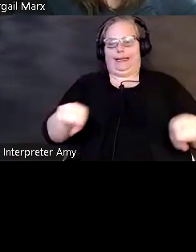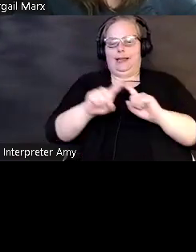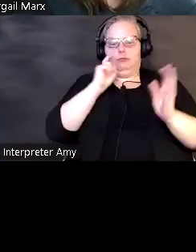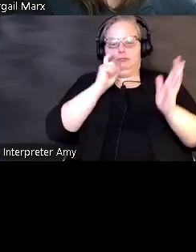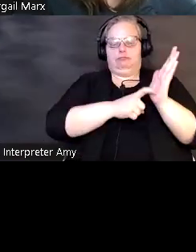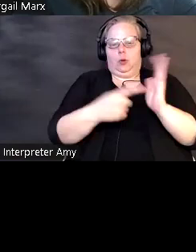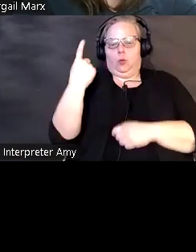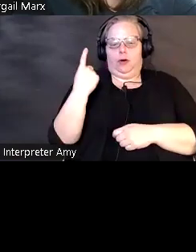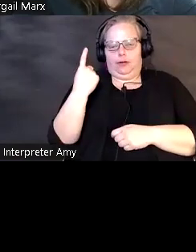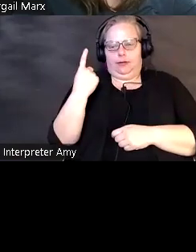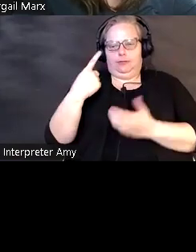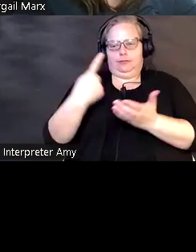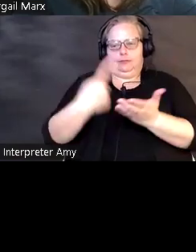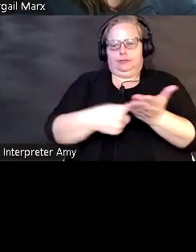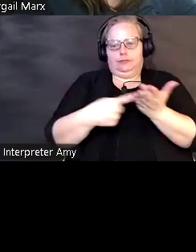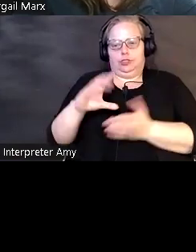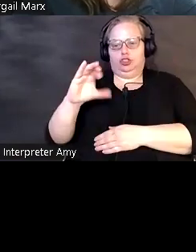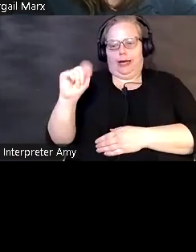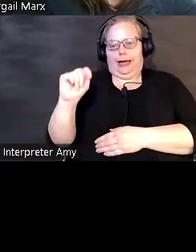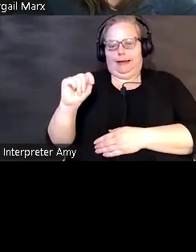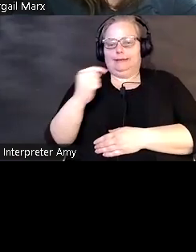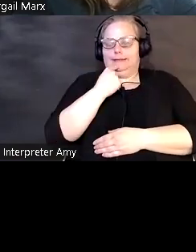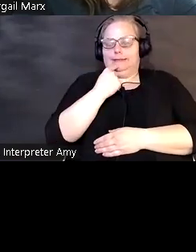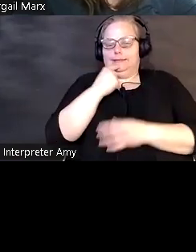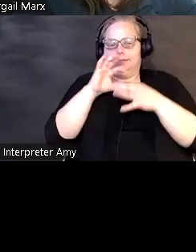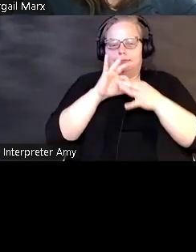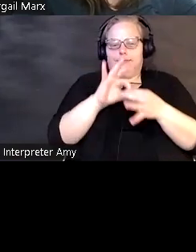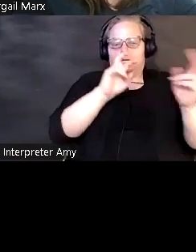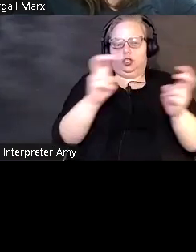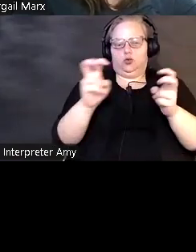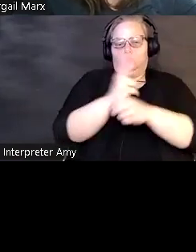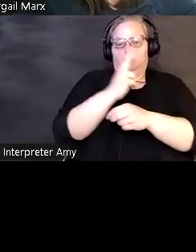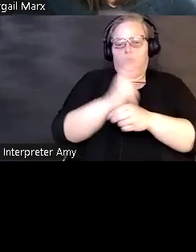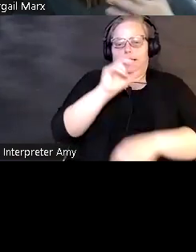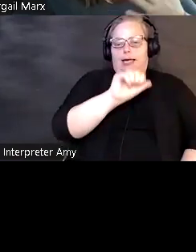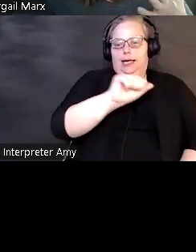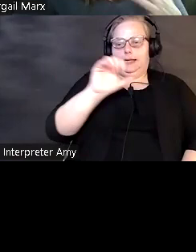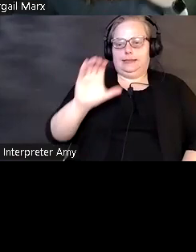discussion in the chat was about the issues with using AAC over the phone and if a person